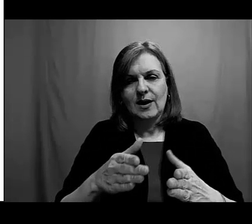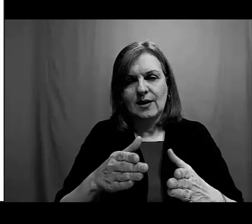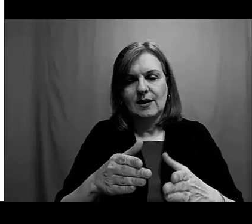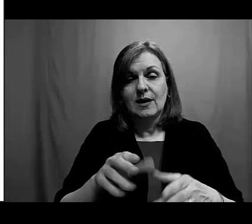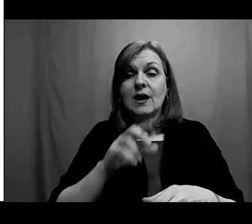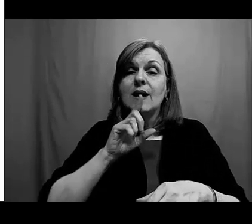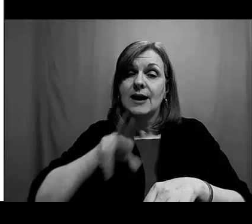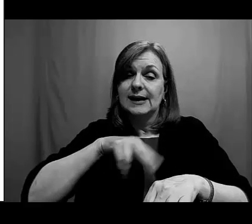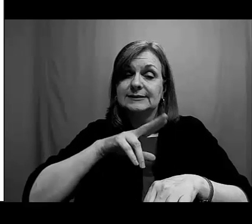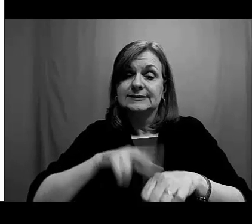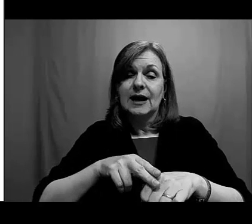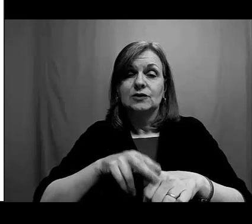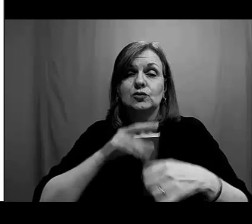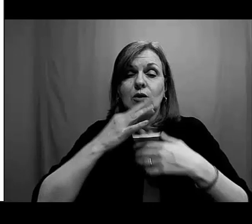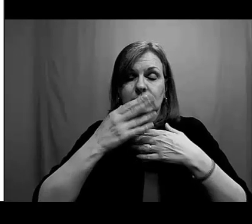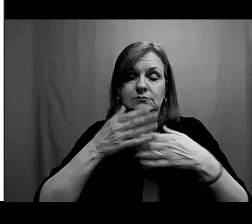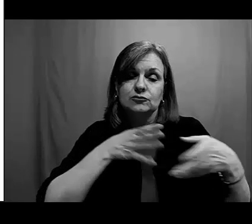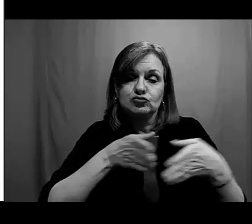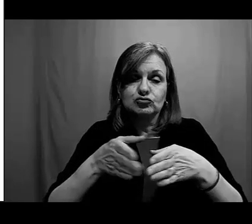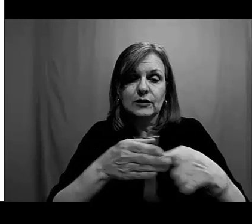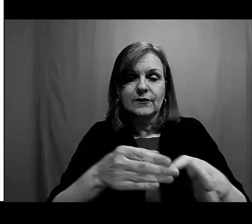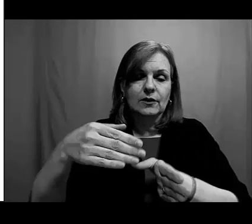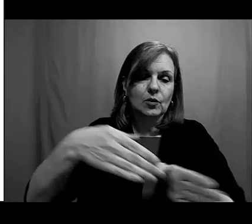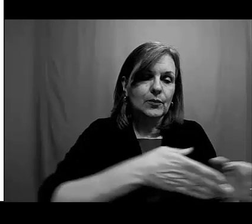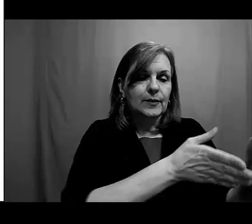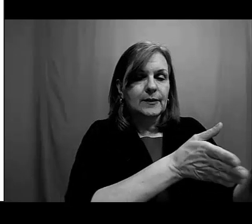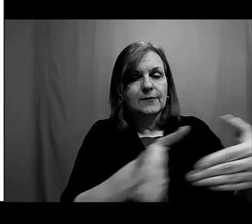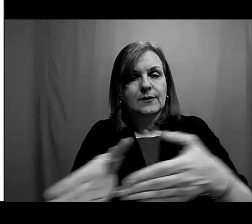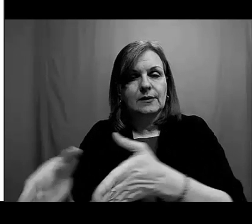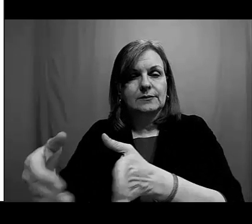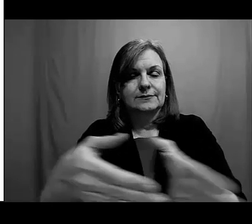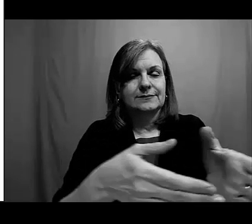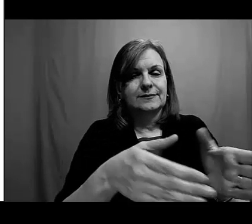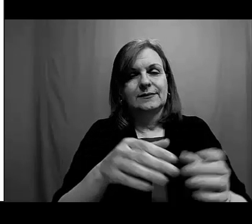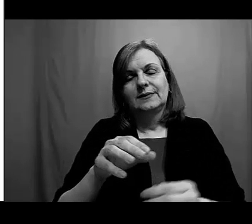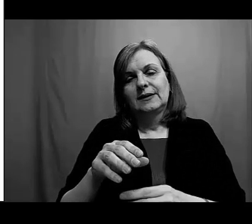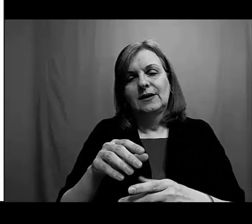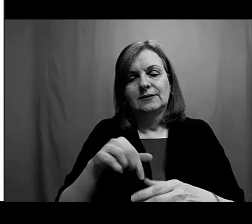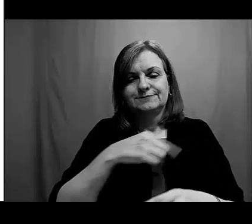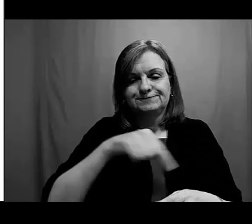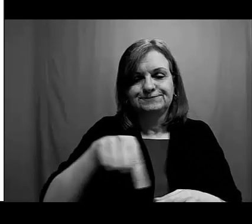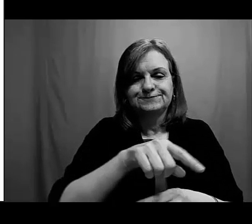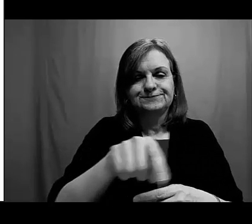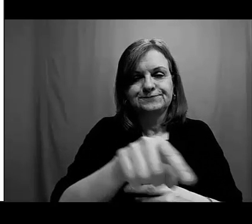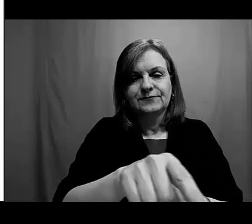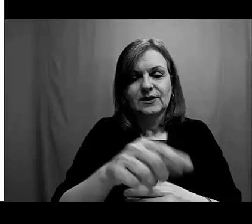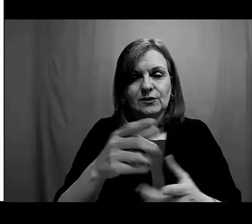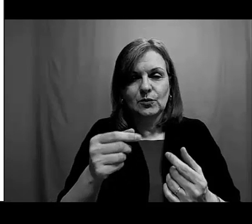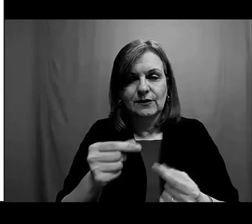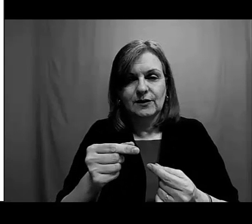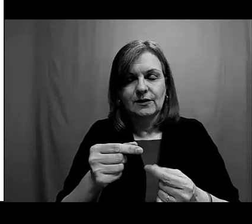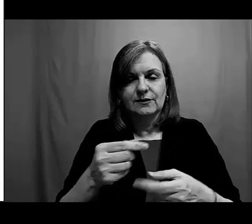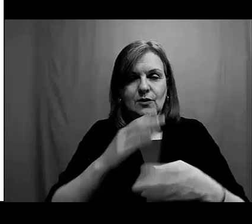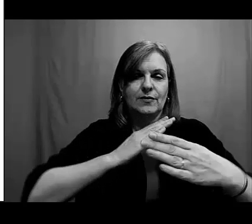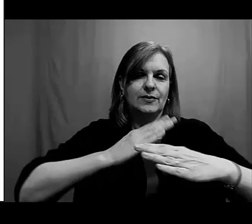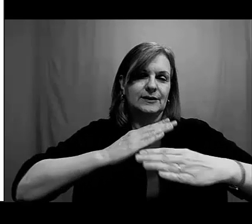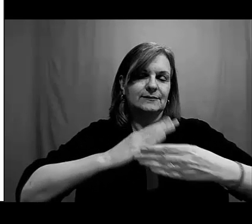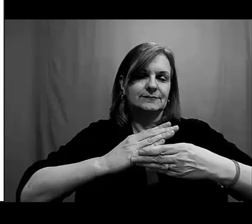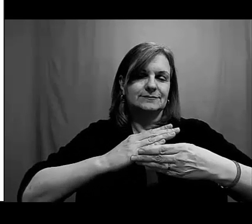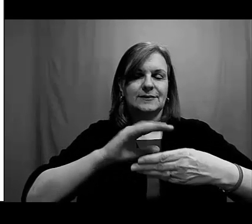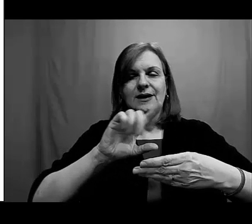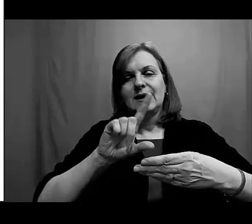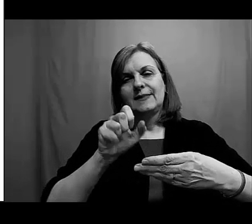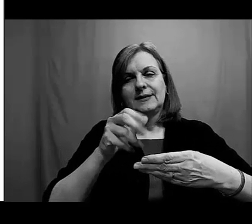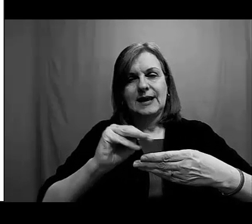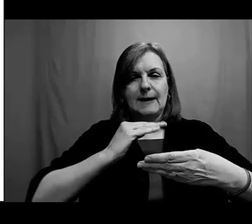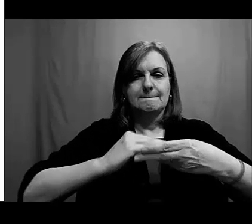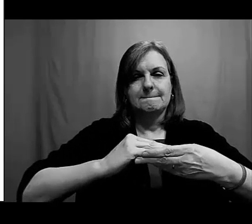a true natural river will be very meandering from side to side and you see this -- so they took out this water control feature [middle]